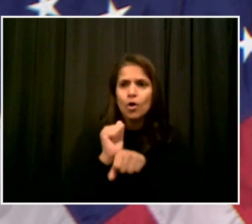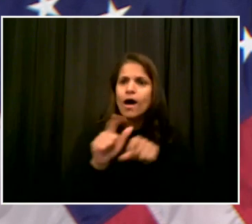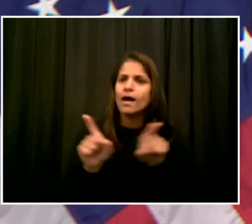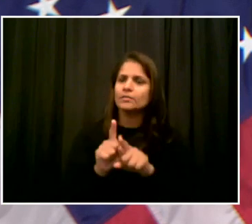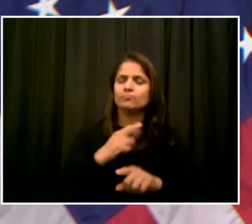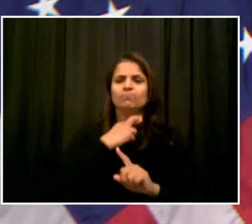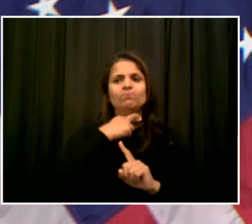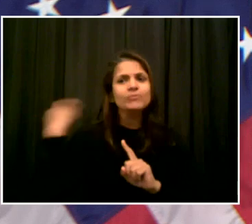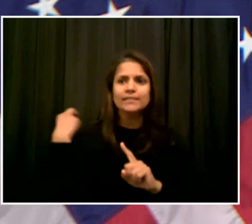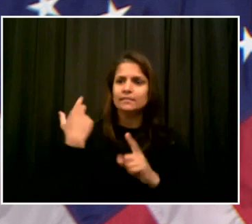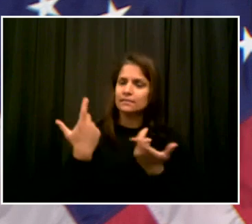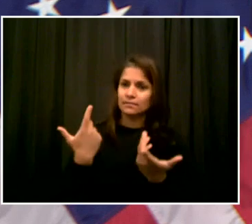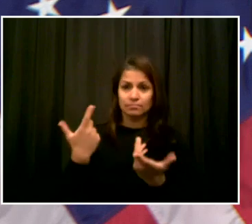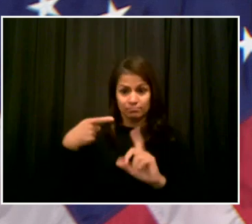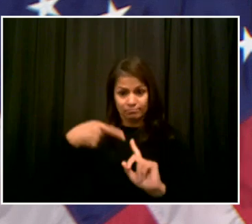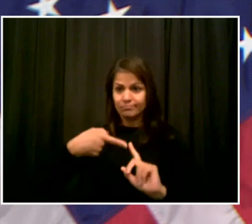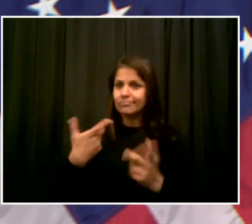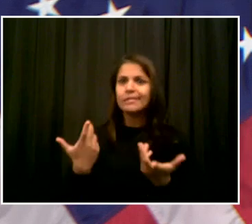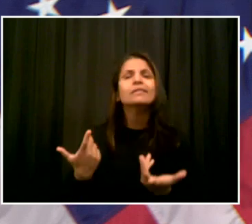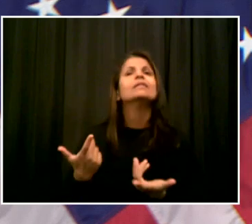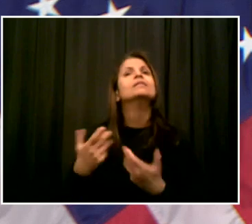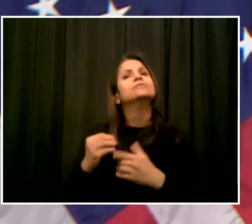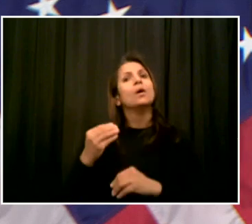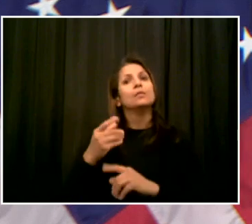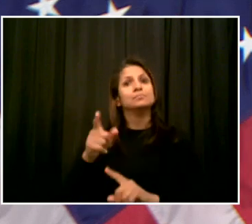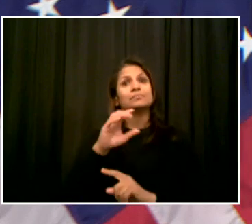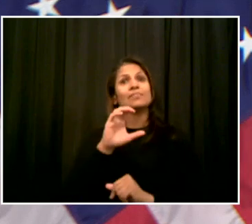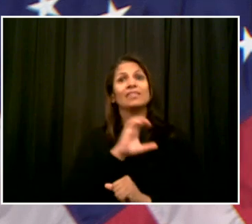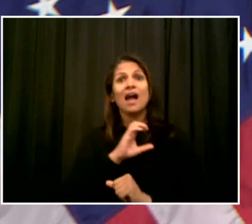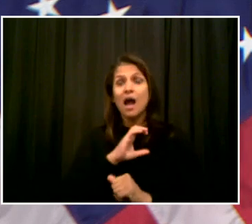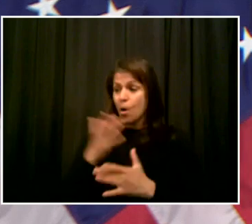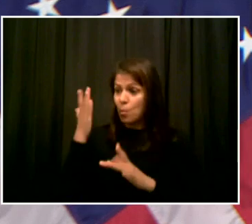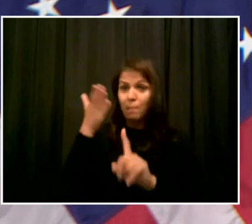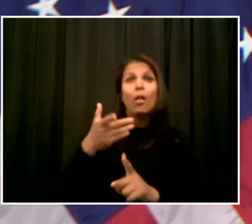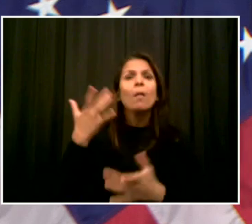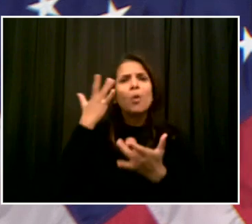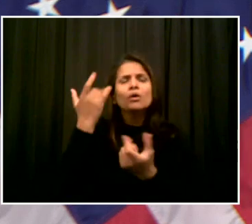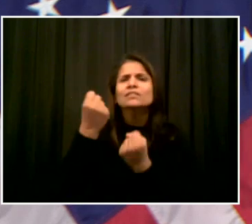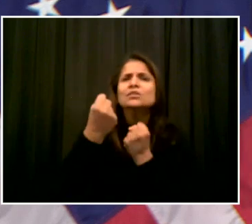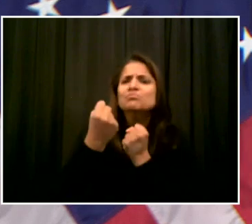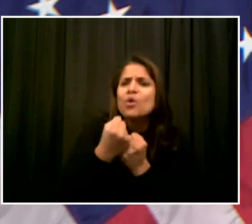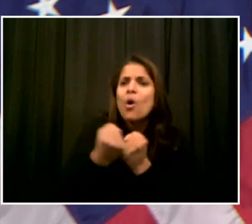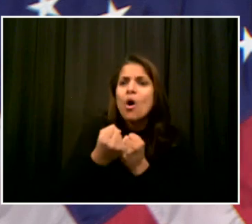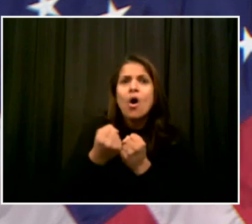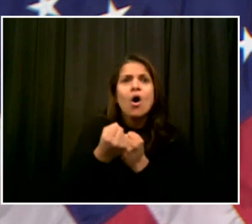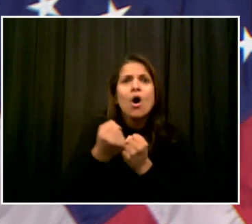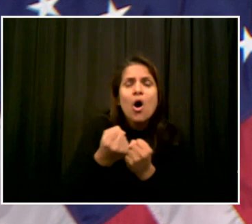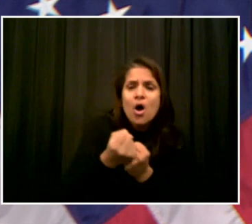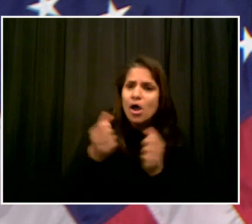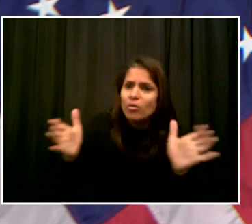SURE PEOPLE HAVE THE RIGHT TO PROTEST AGAINST